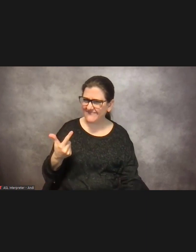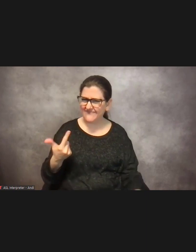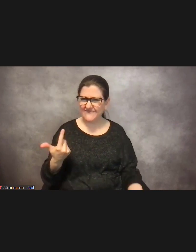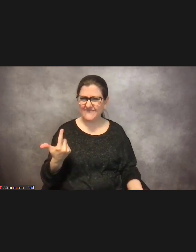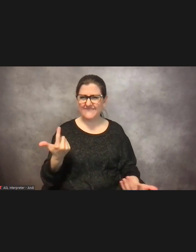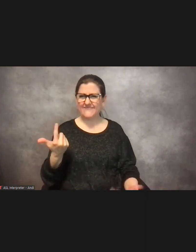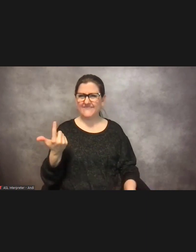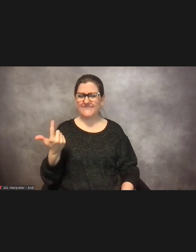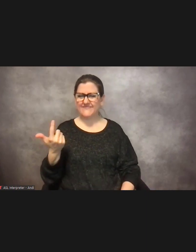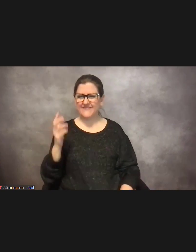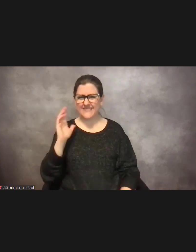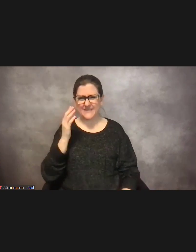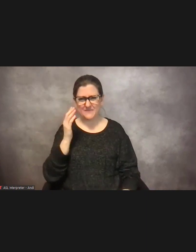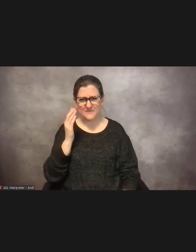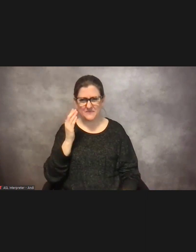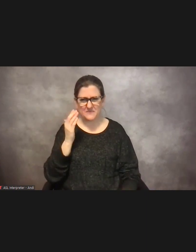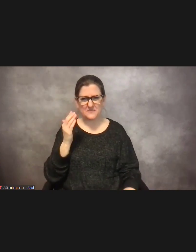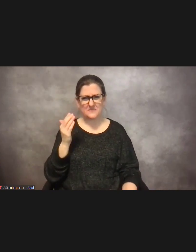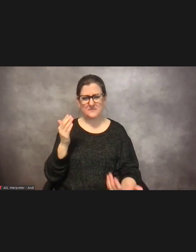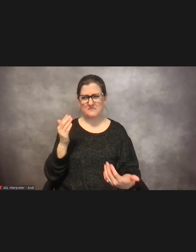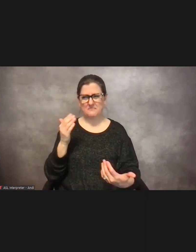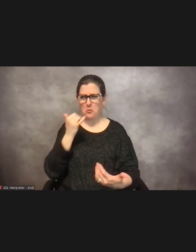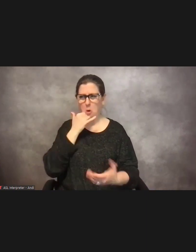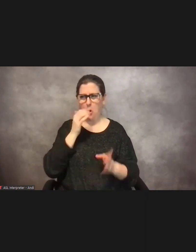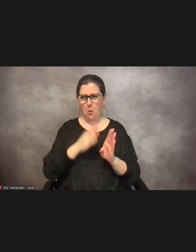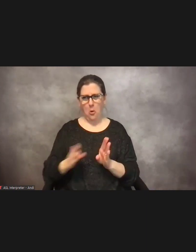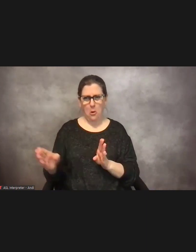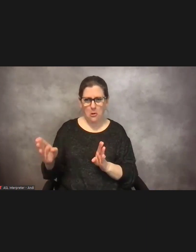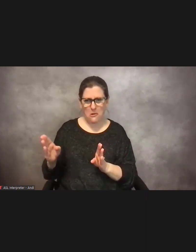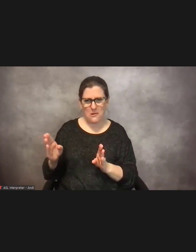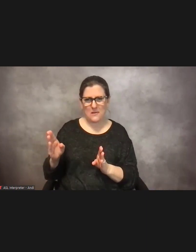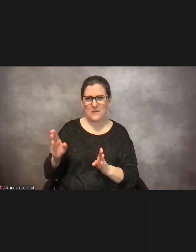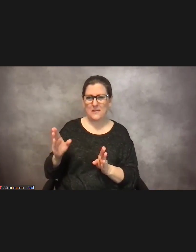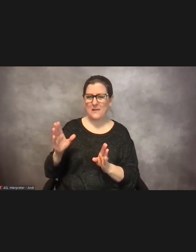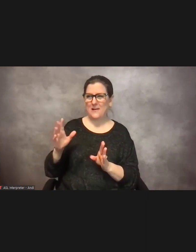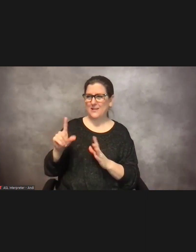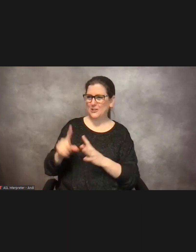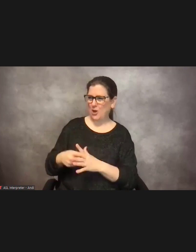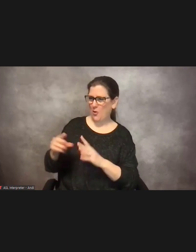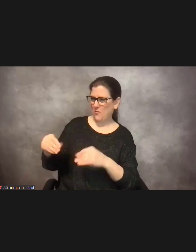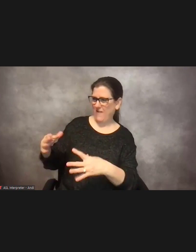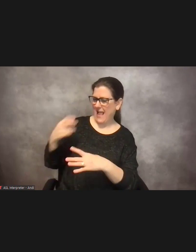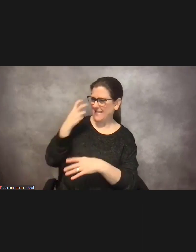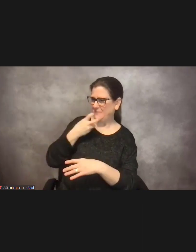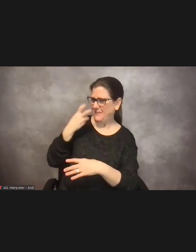I mean, it seems like it's putting things in the wrong order,